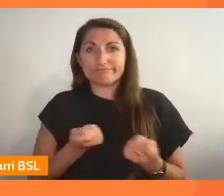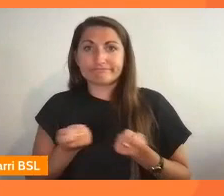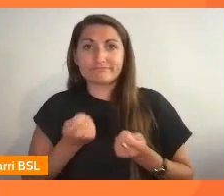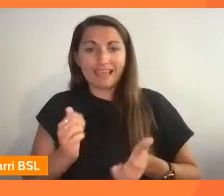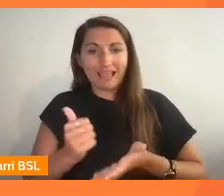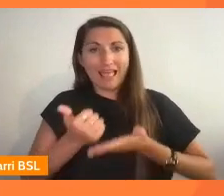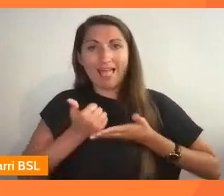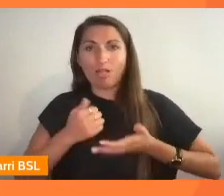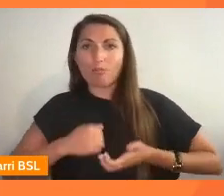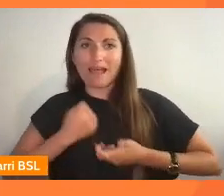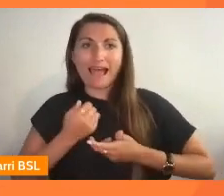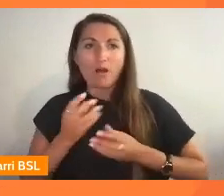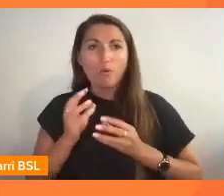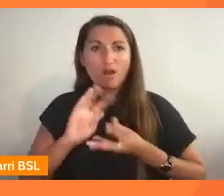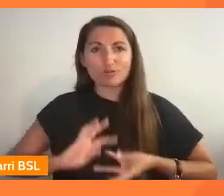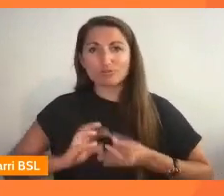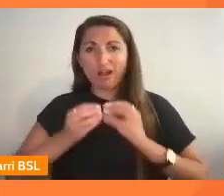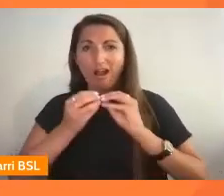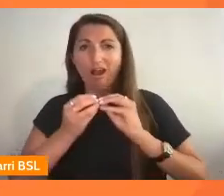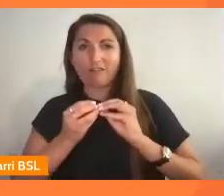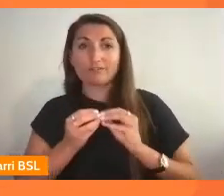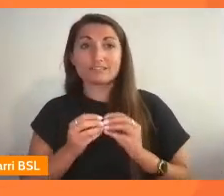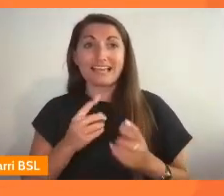and hope that each artist, each community member,